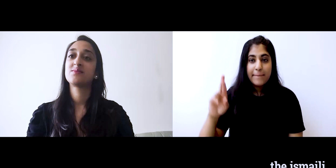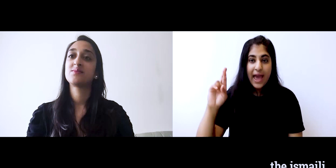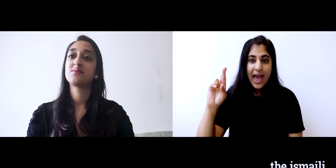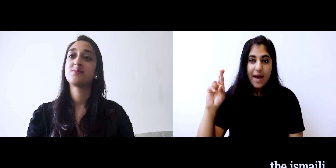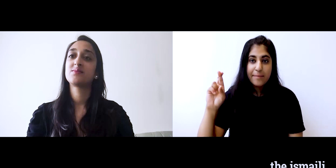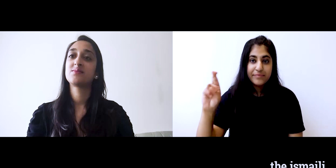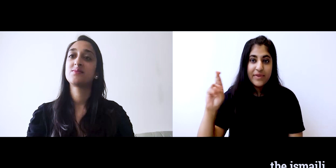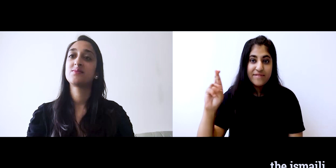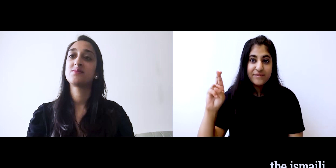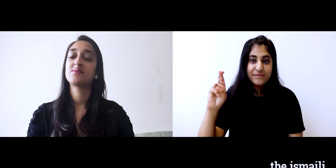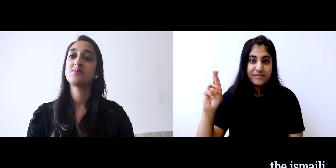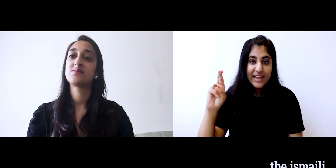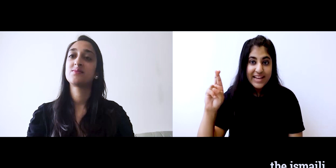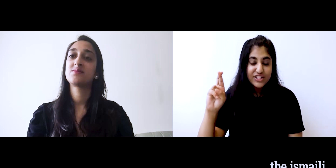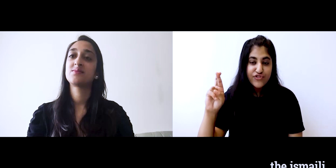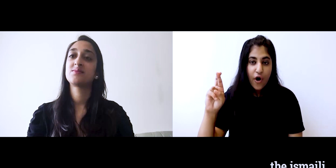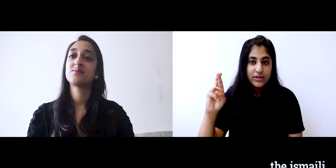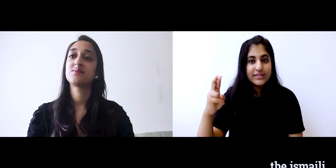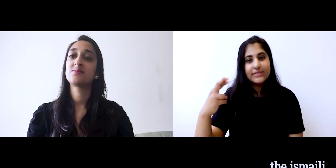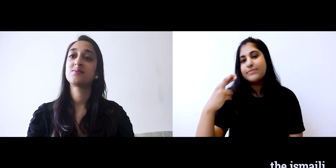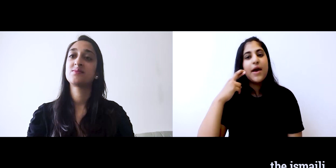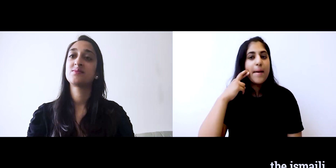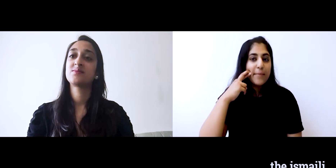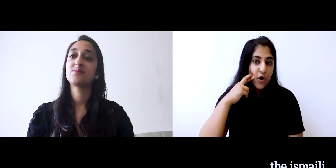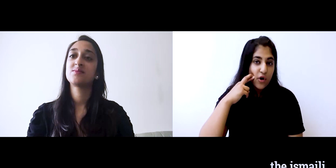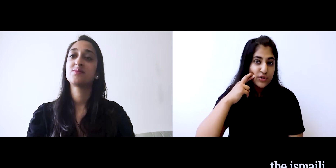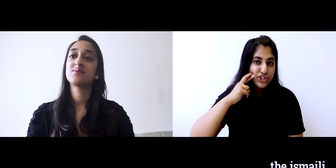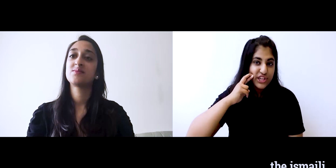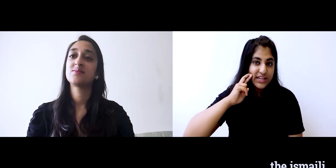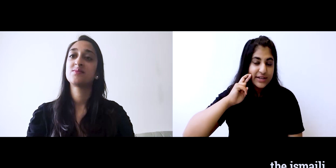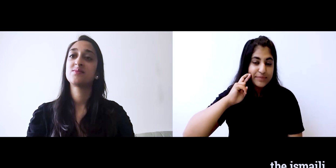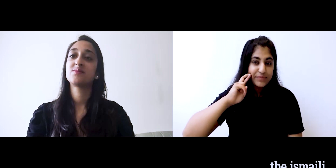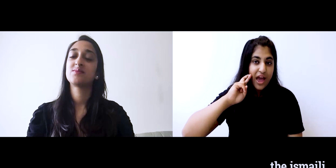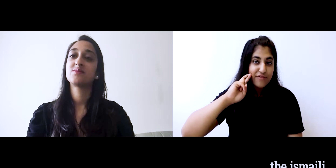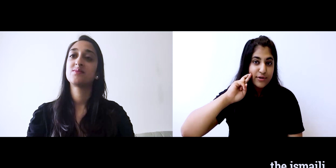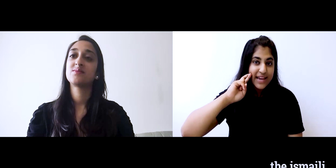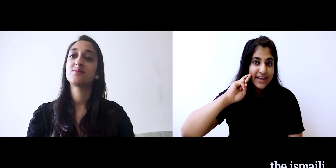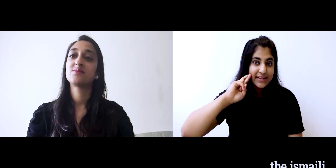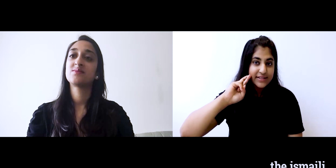Pear, fingers crossed, put it on your cheek and rotate.